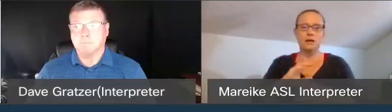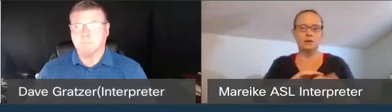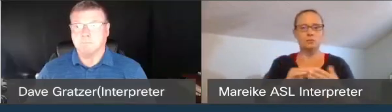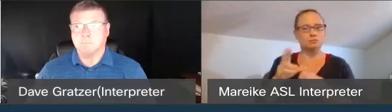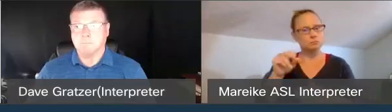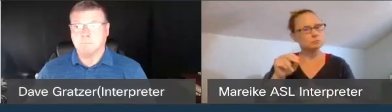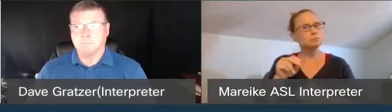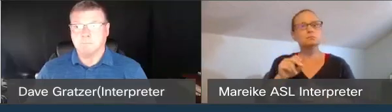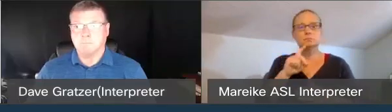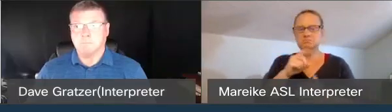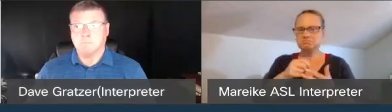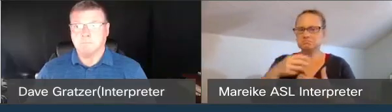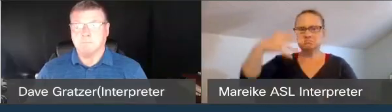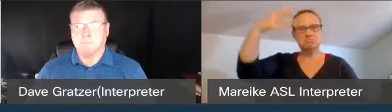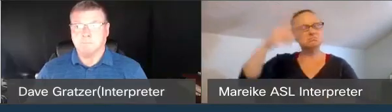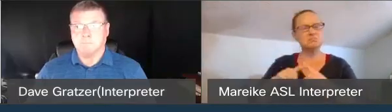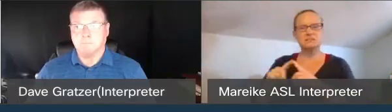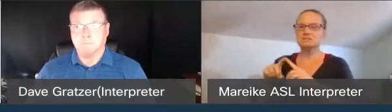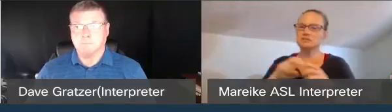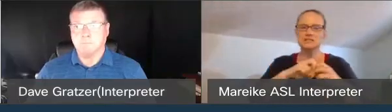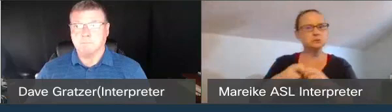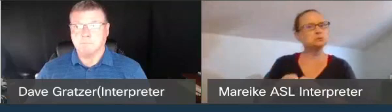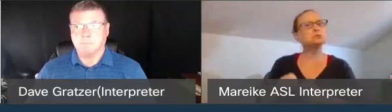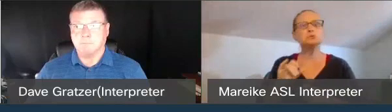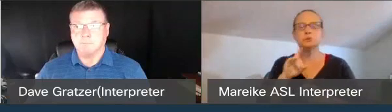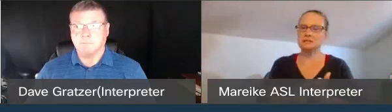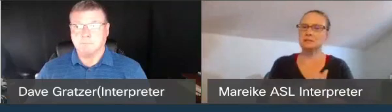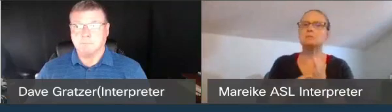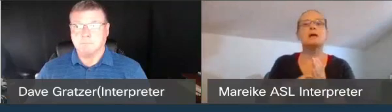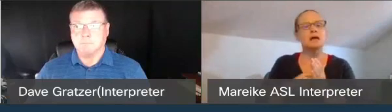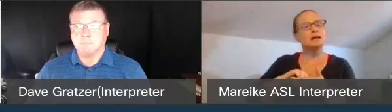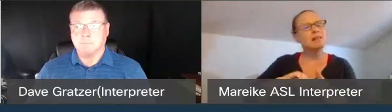There are a whole host of other issues that demand this kind of collaborative approach.